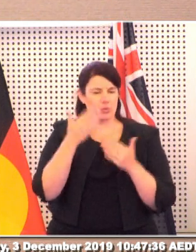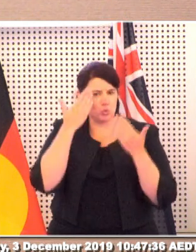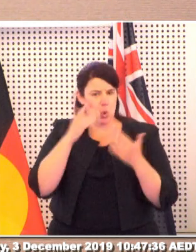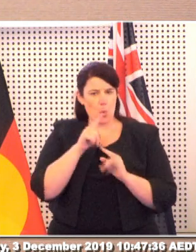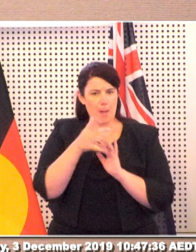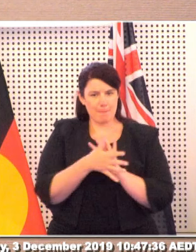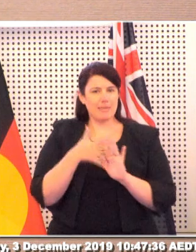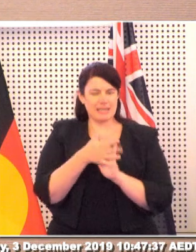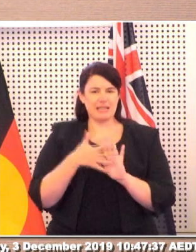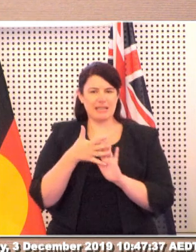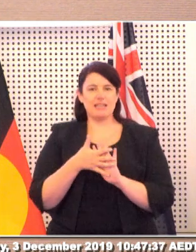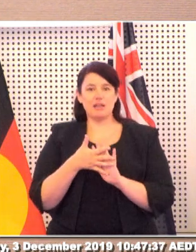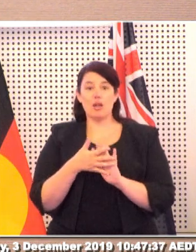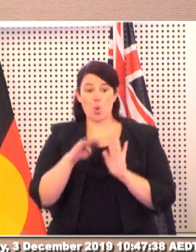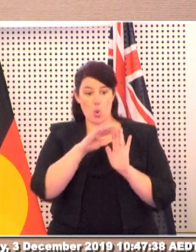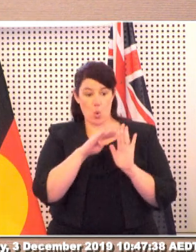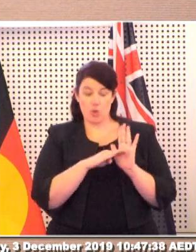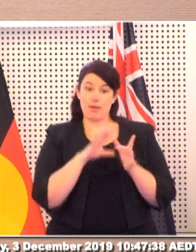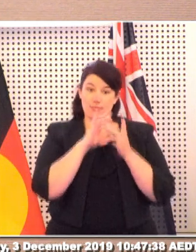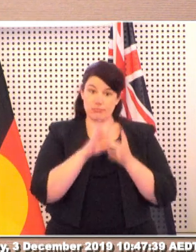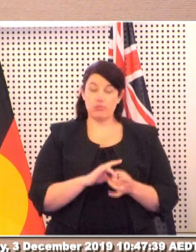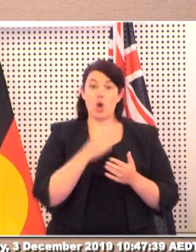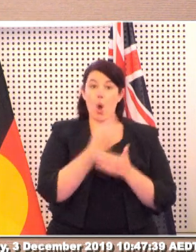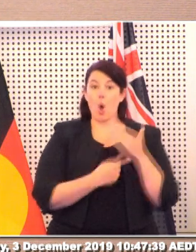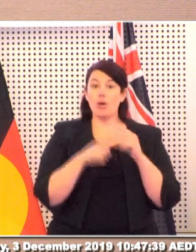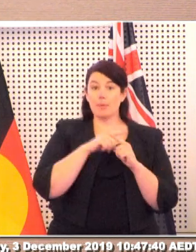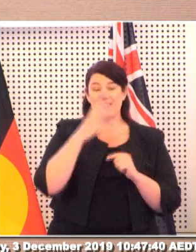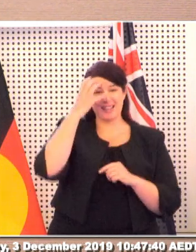are orders that only apply to people with intellectual disability, only apply to